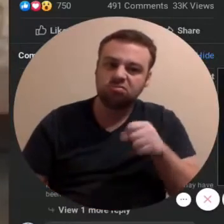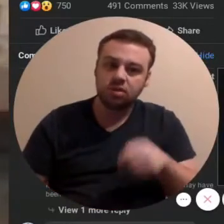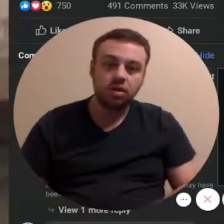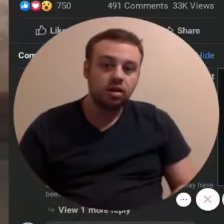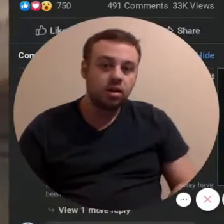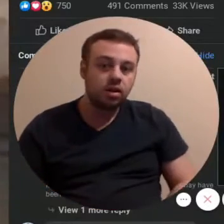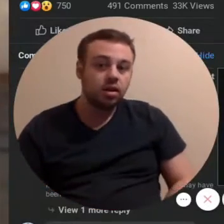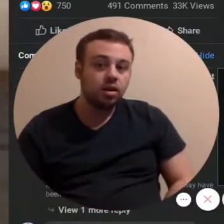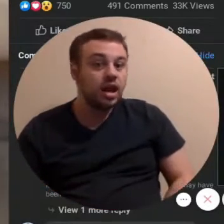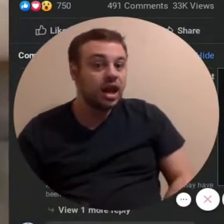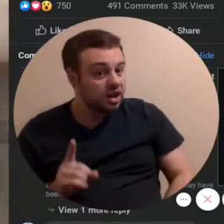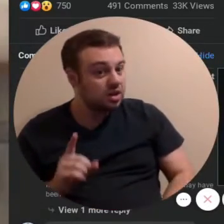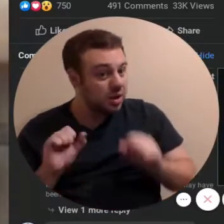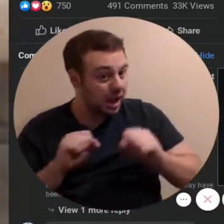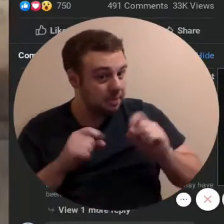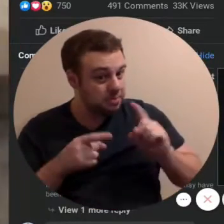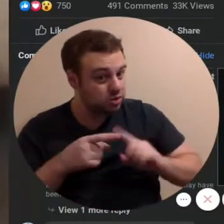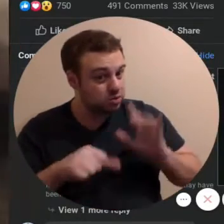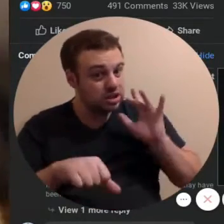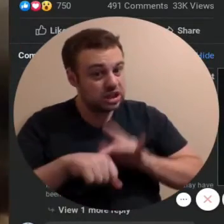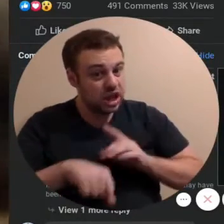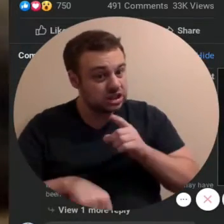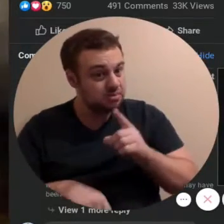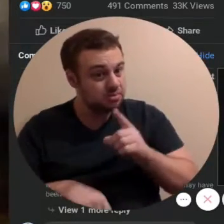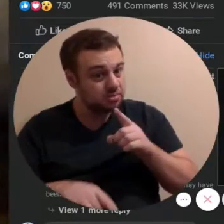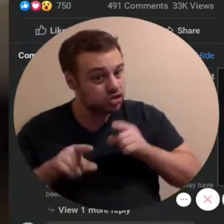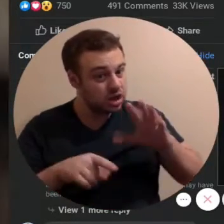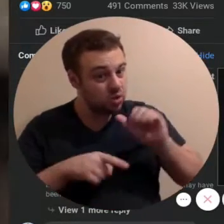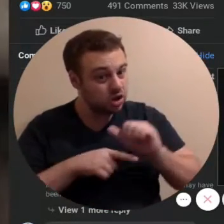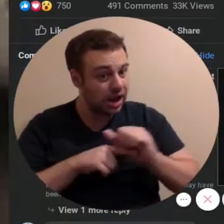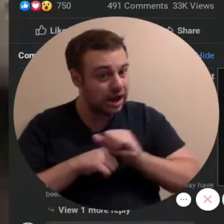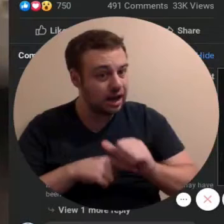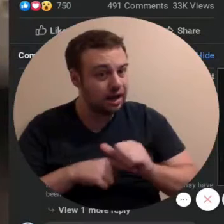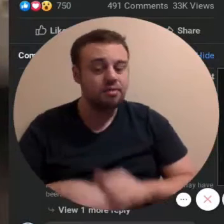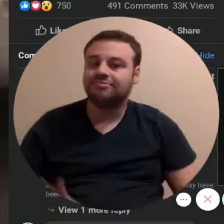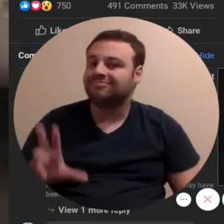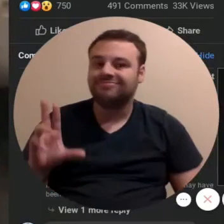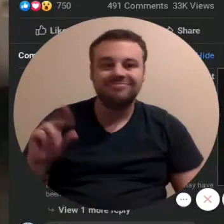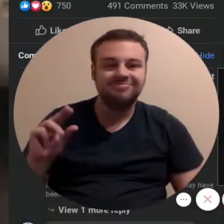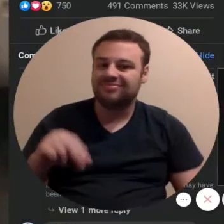Julie: No, I haven't touched him. I just hand him food and kind of- (froze)